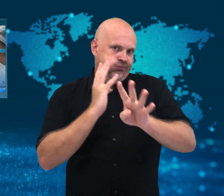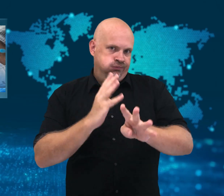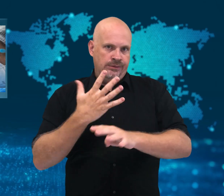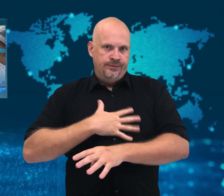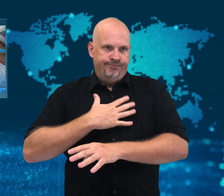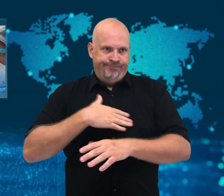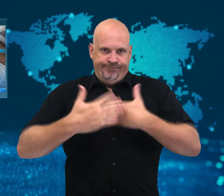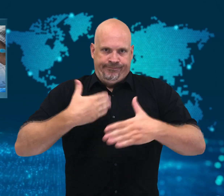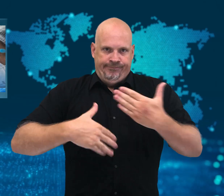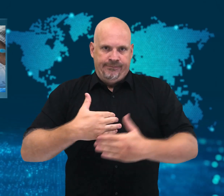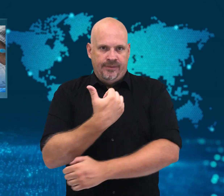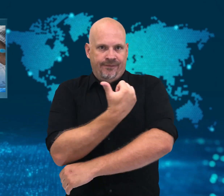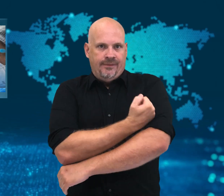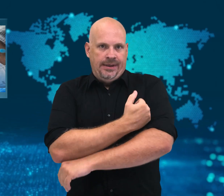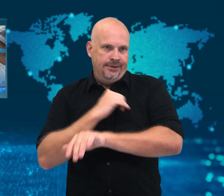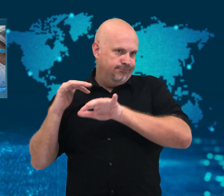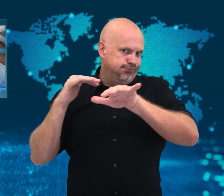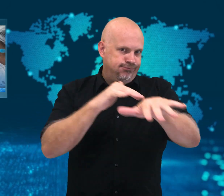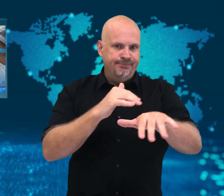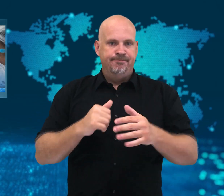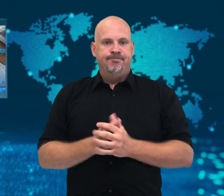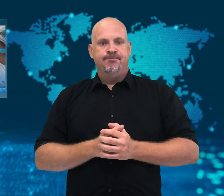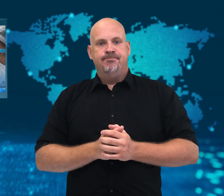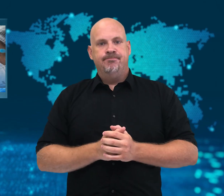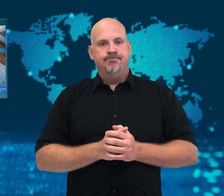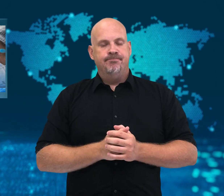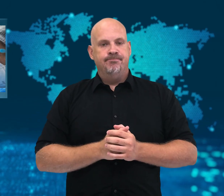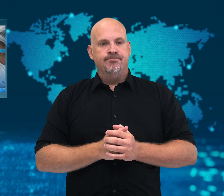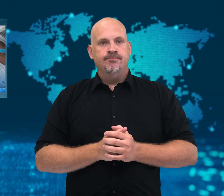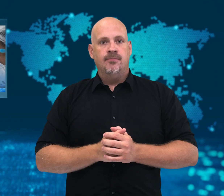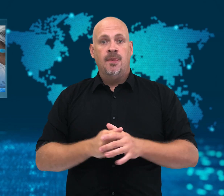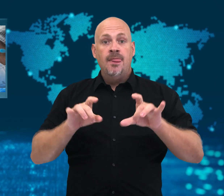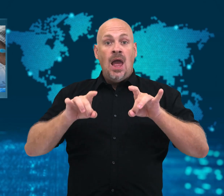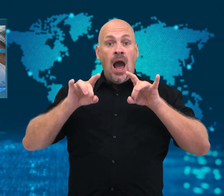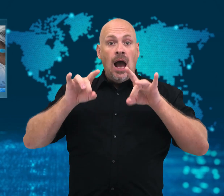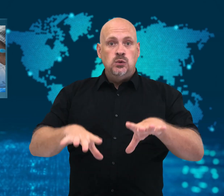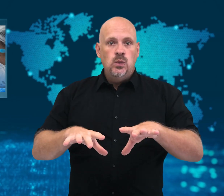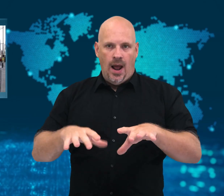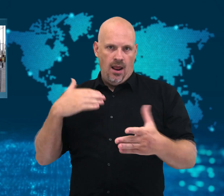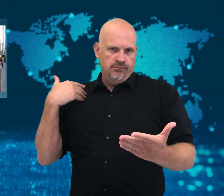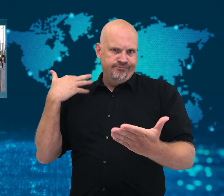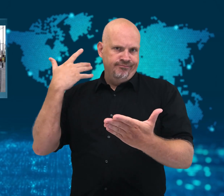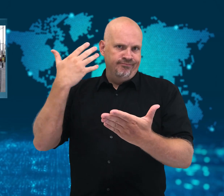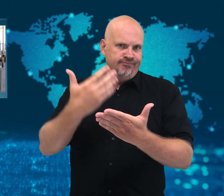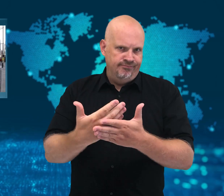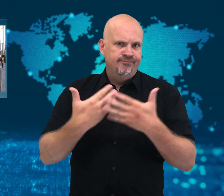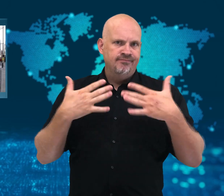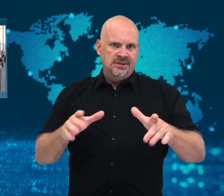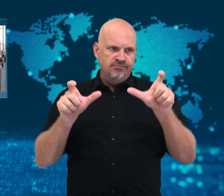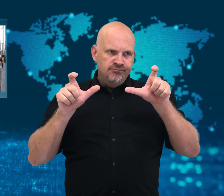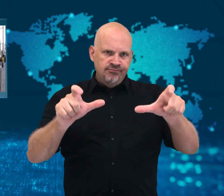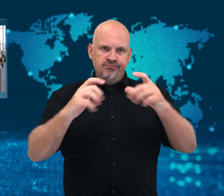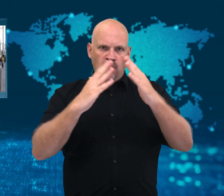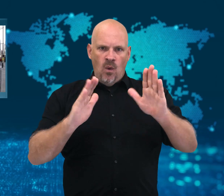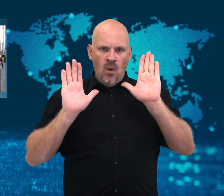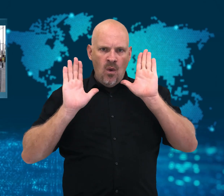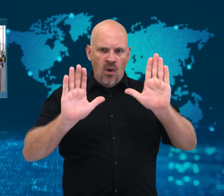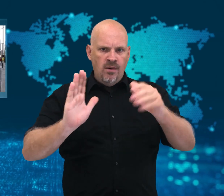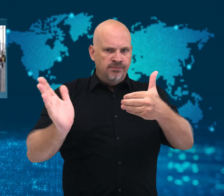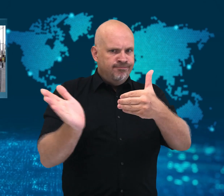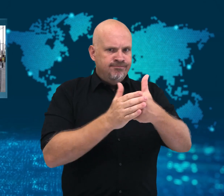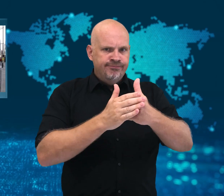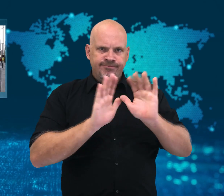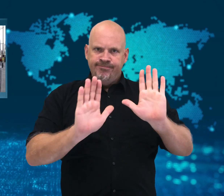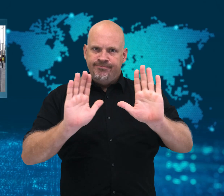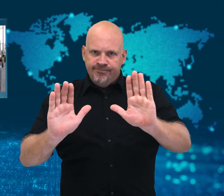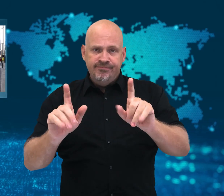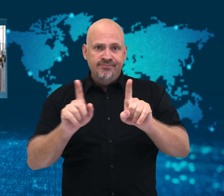Australia has relied on lockdowns and contact tracing to control the